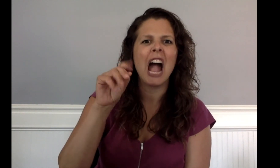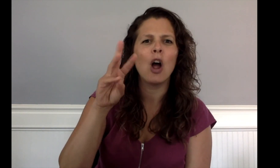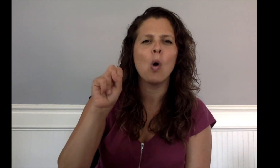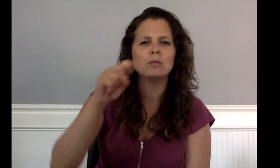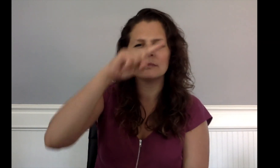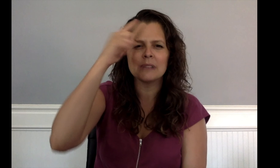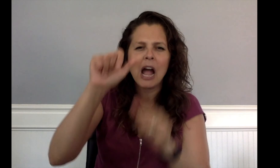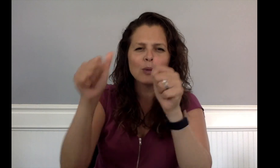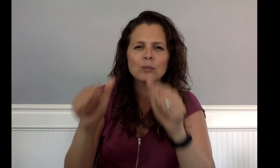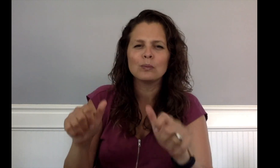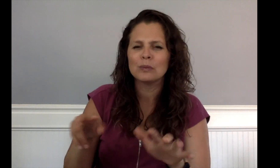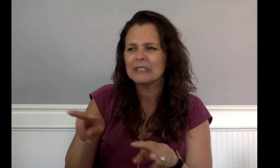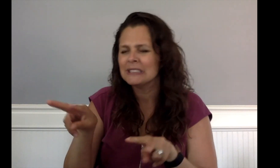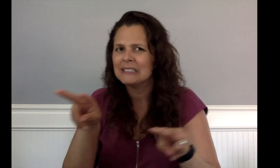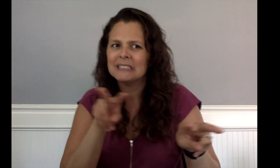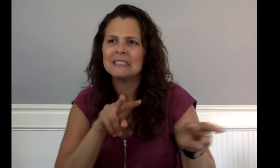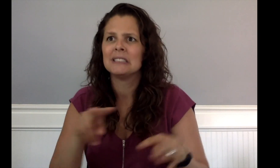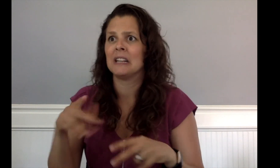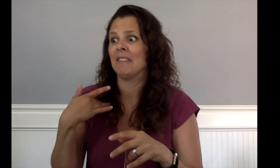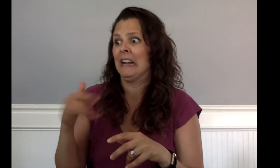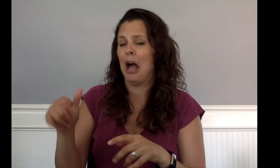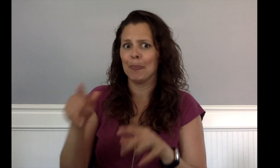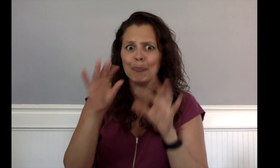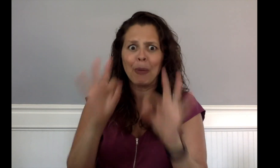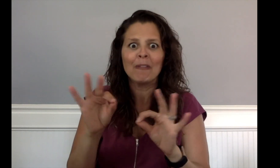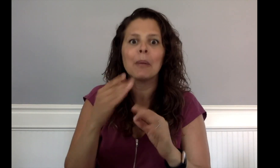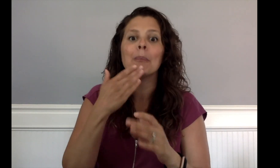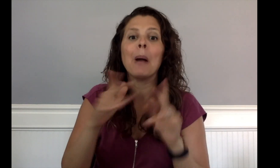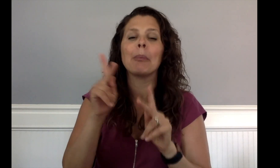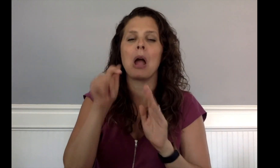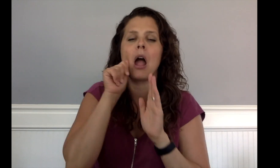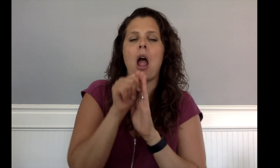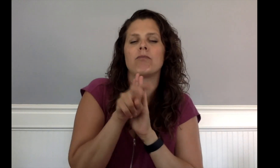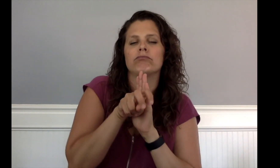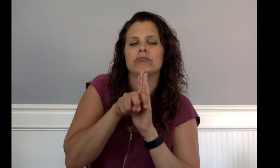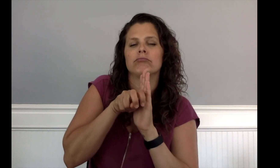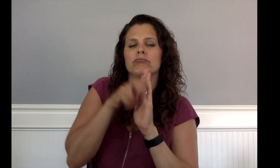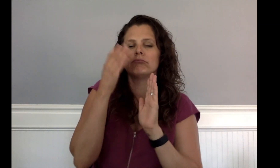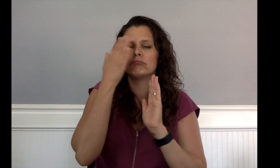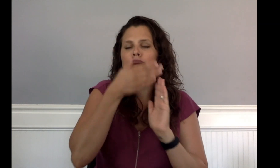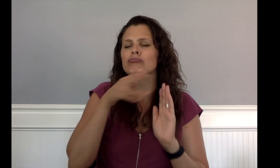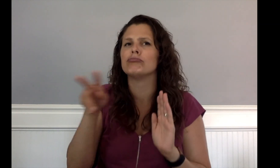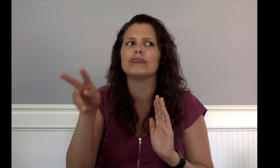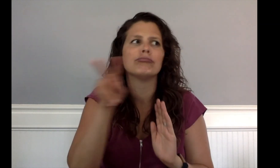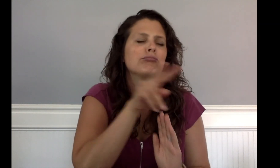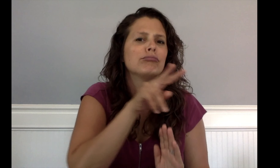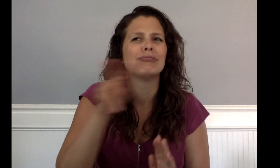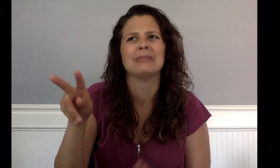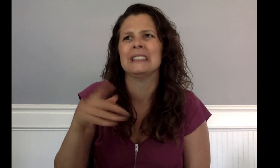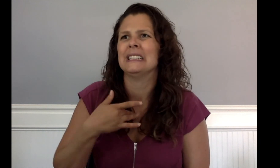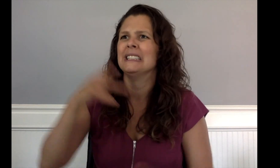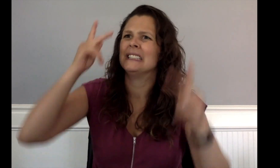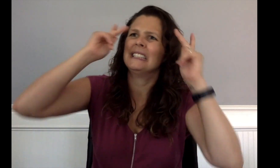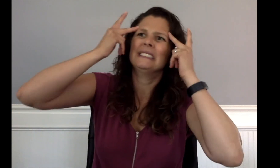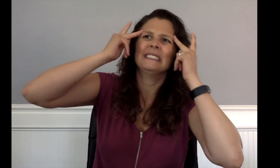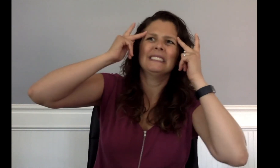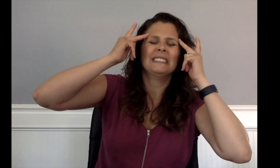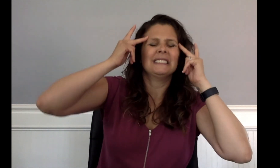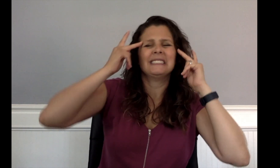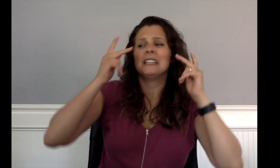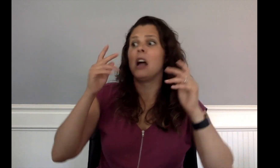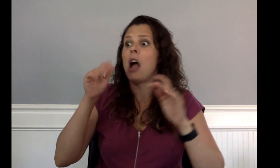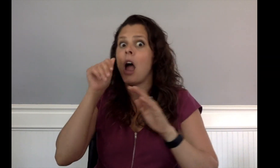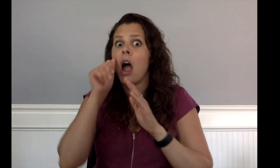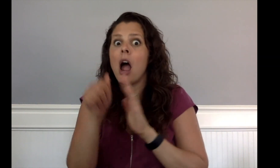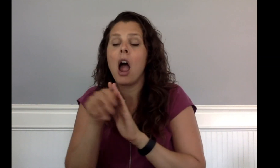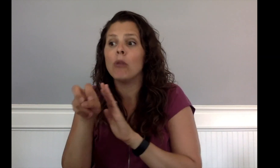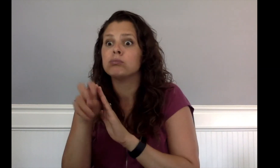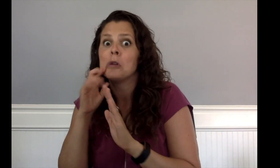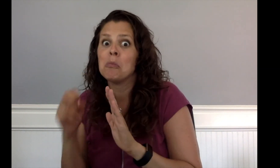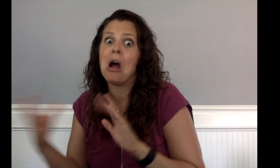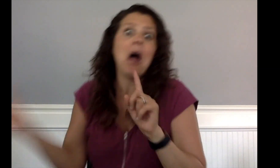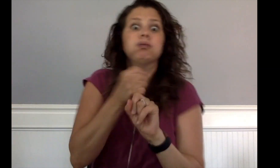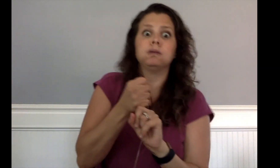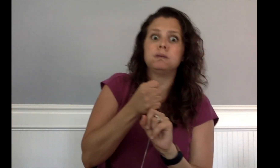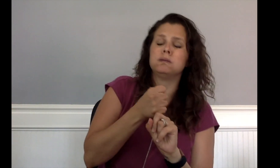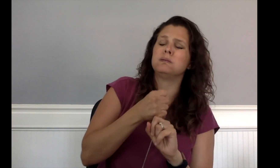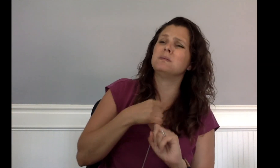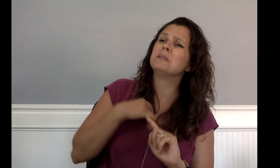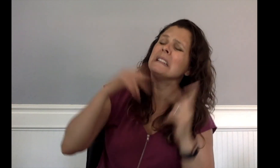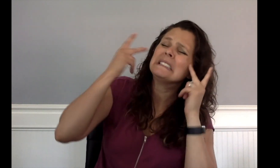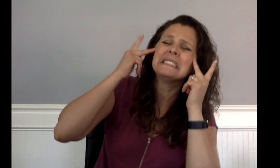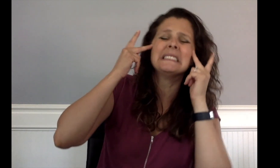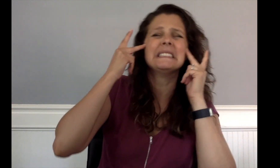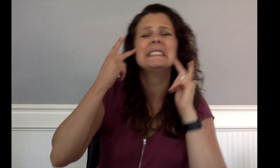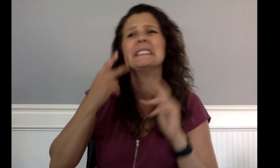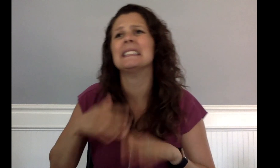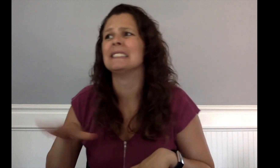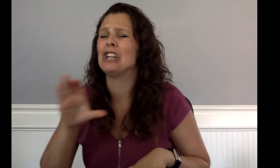places to hide. And pounce.